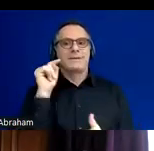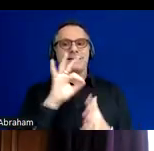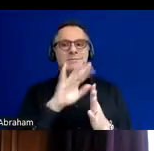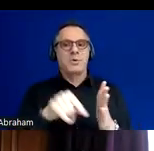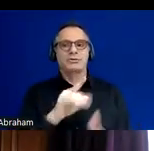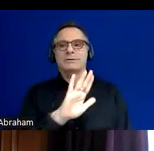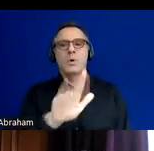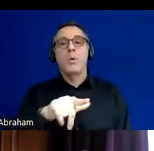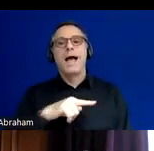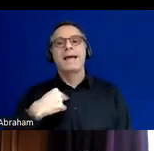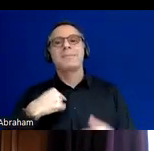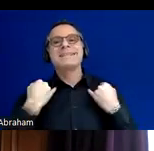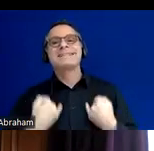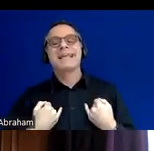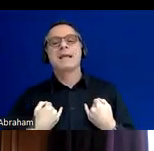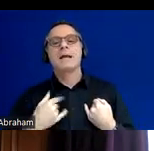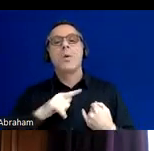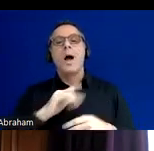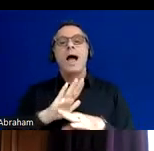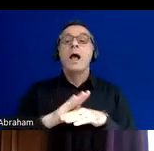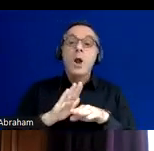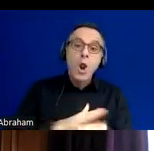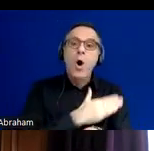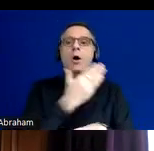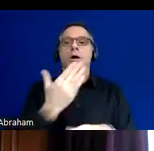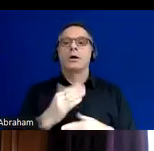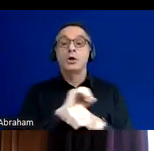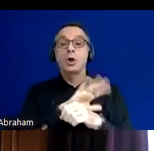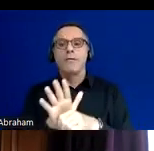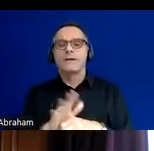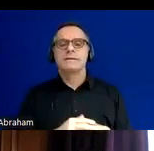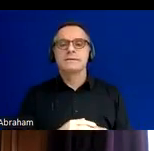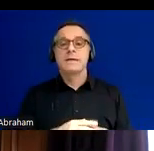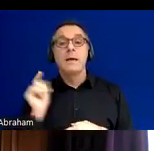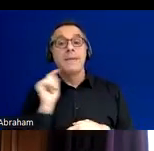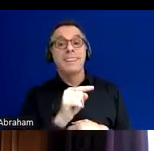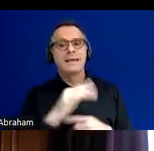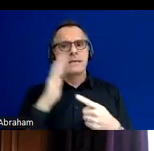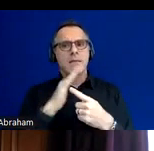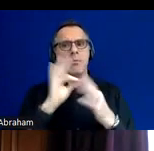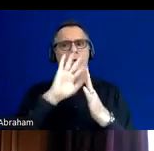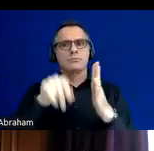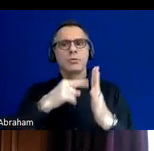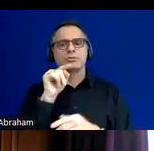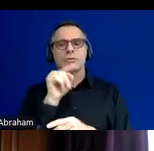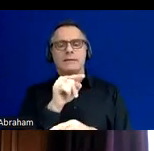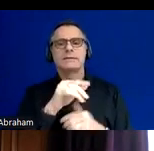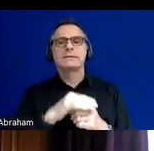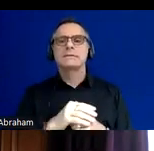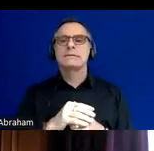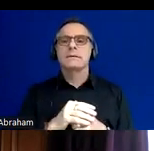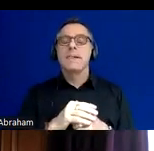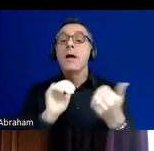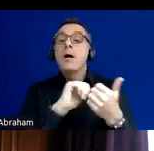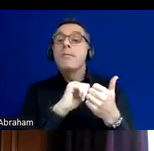a long time with long-Covid. This was a really important project that was done in partnership